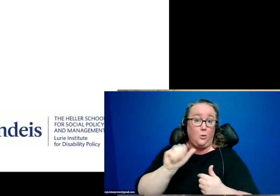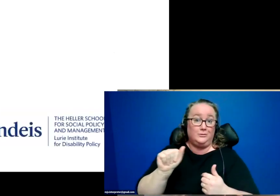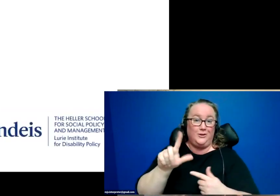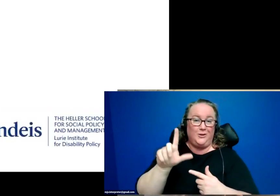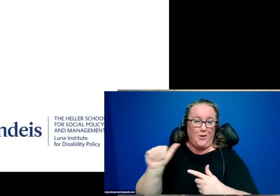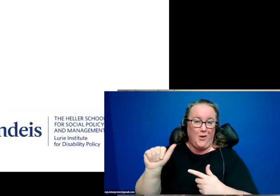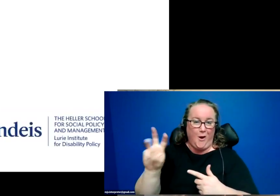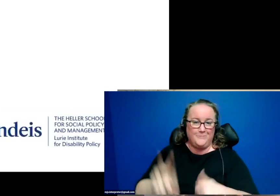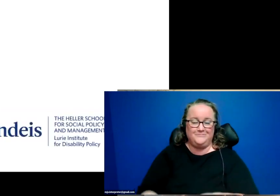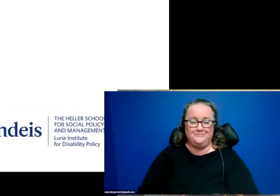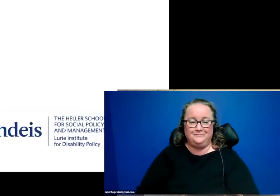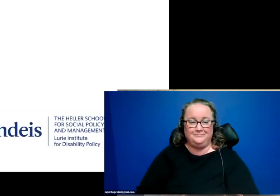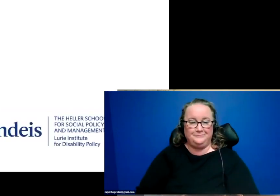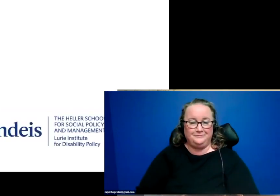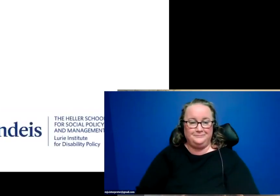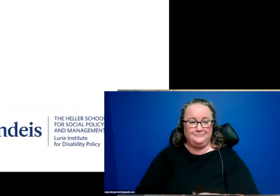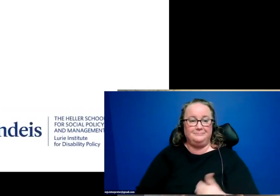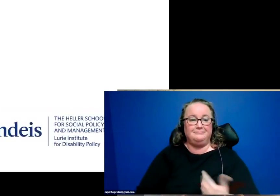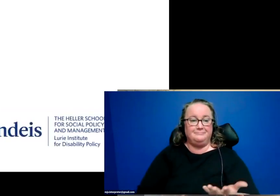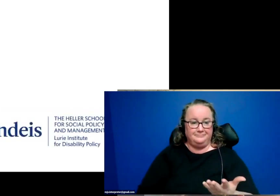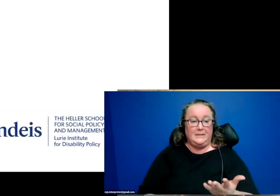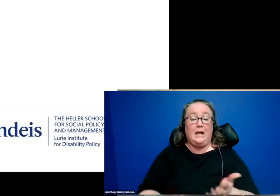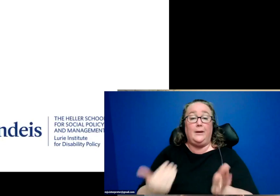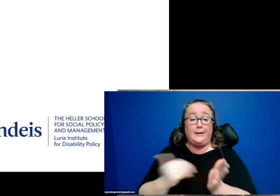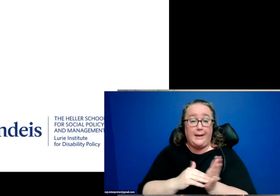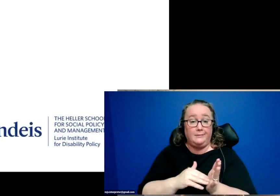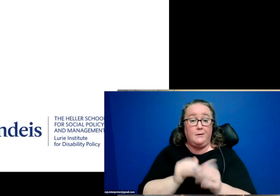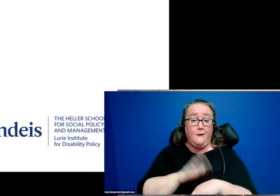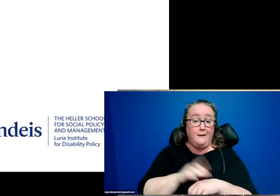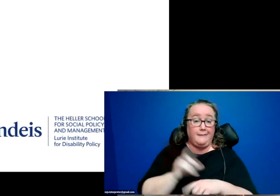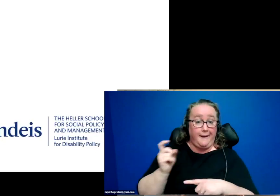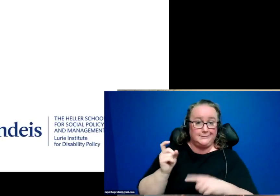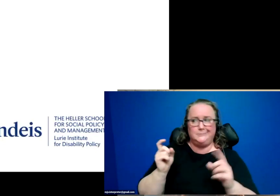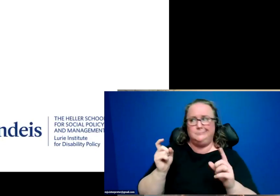We are on X, formerly known as Twitter,